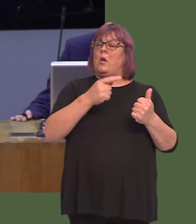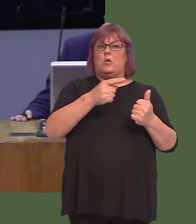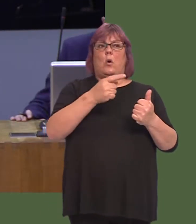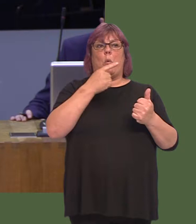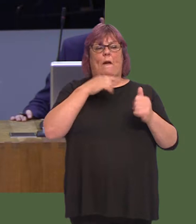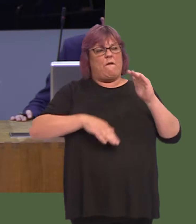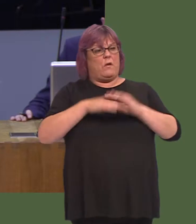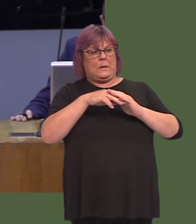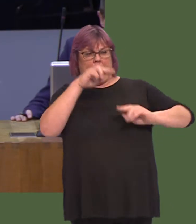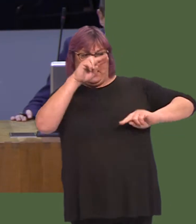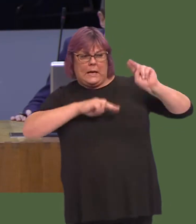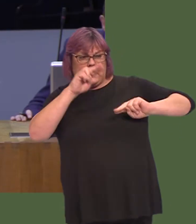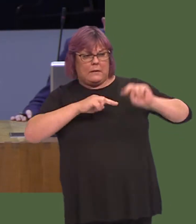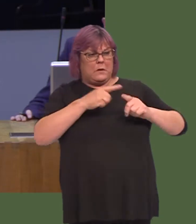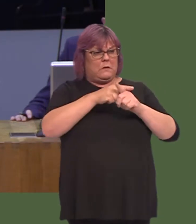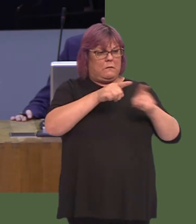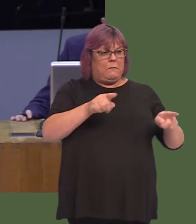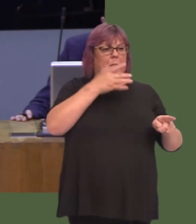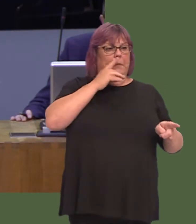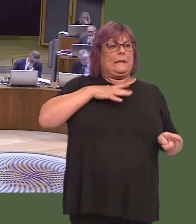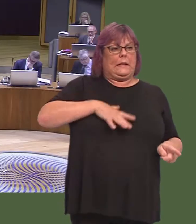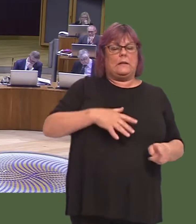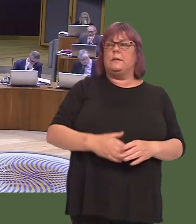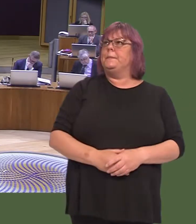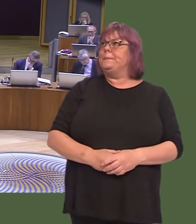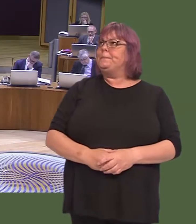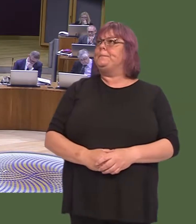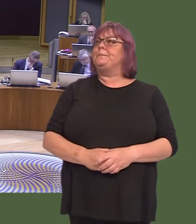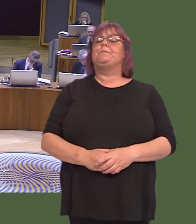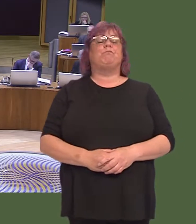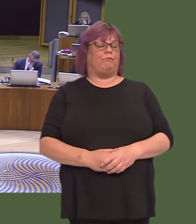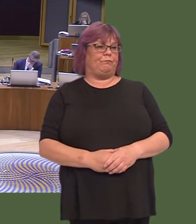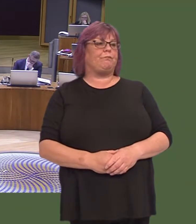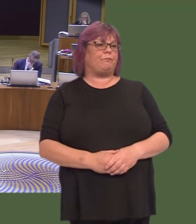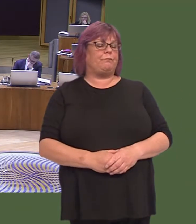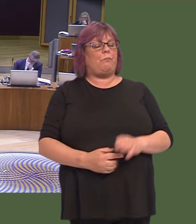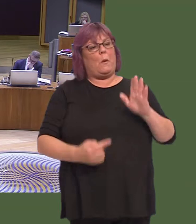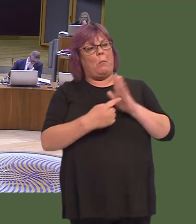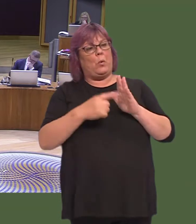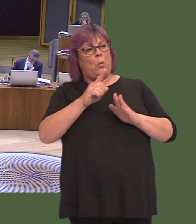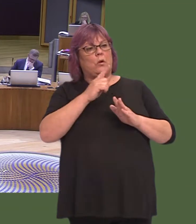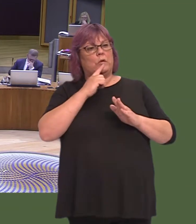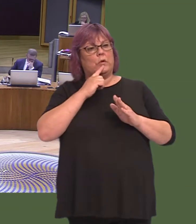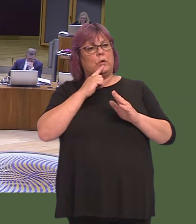robust assessment of healthcare needs? Carwyn Jones AM: Yes, and in particular, of course, to look at prevention. That's hugely important.